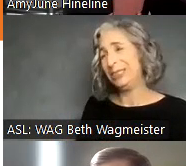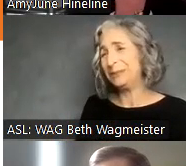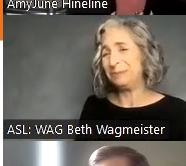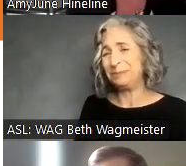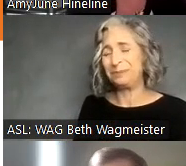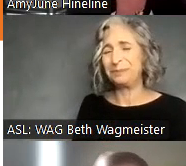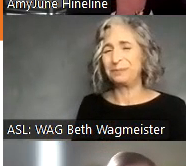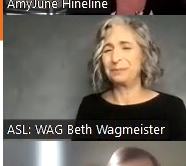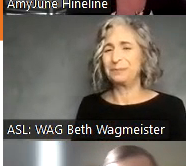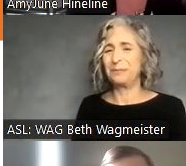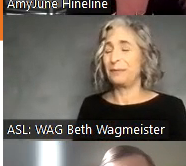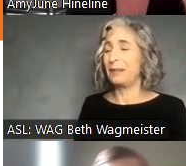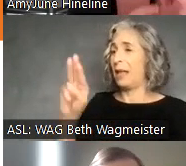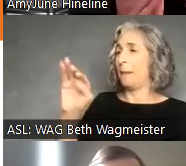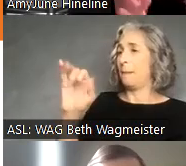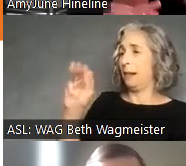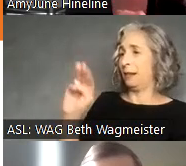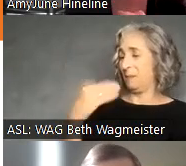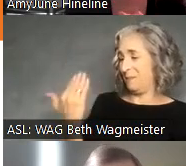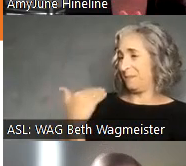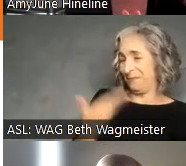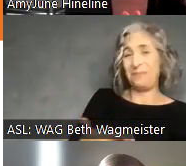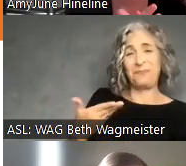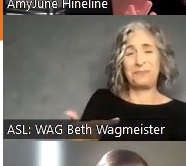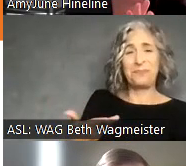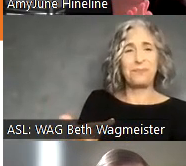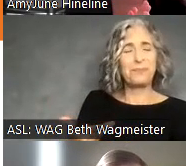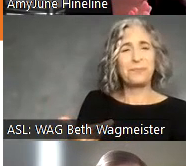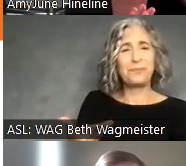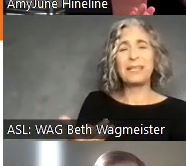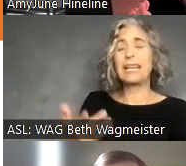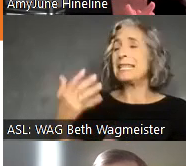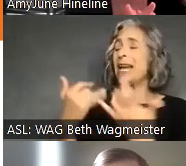user input. So it makes it, you know, it's kind of like that Single Sign on where you do it once and